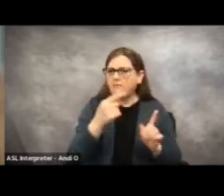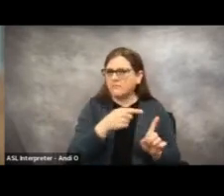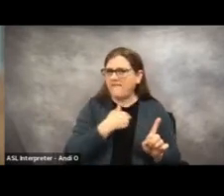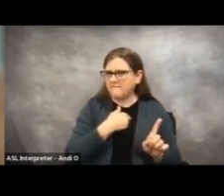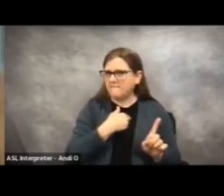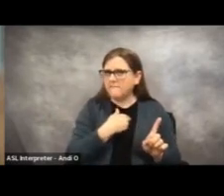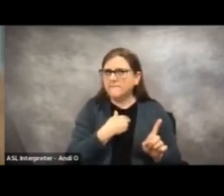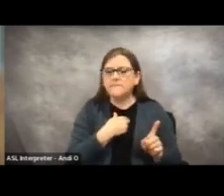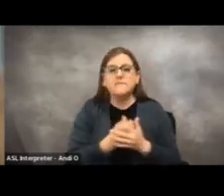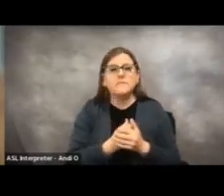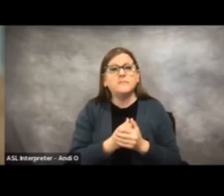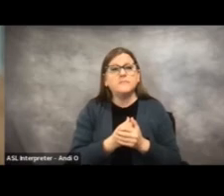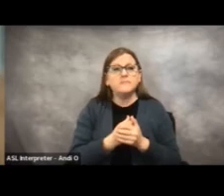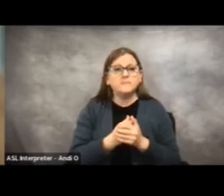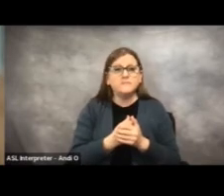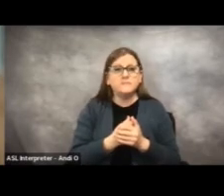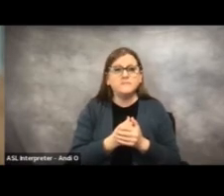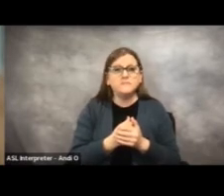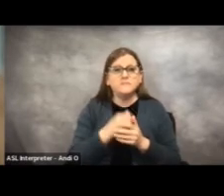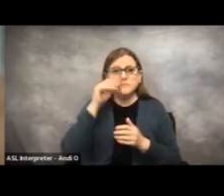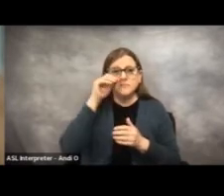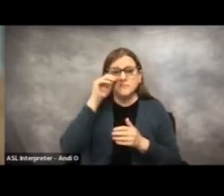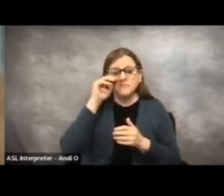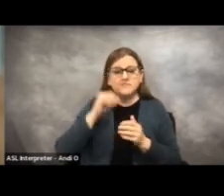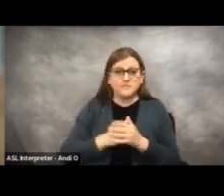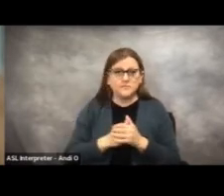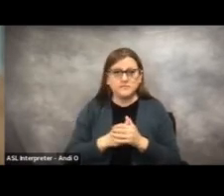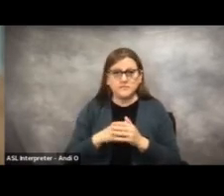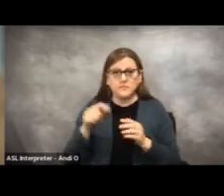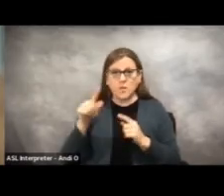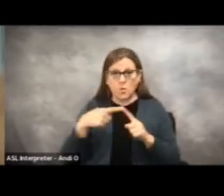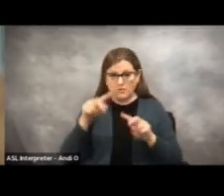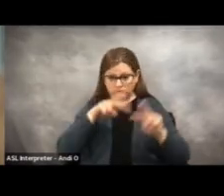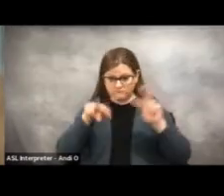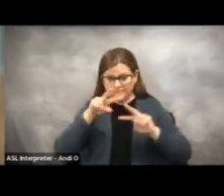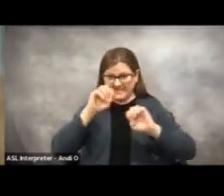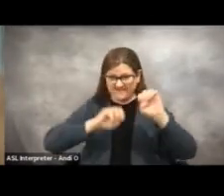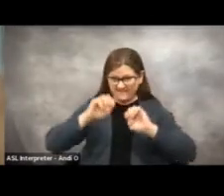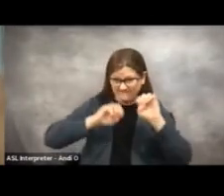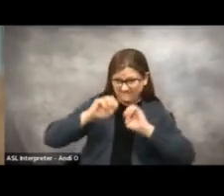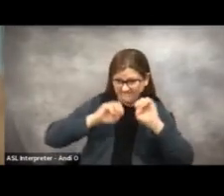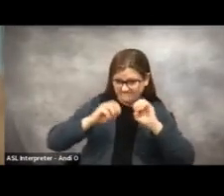slide please. In the process of evaluating and taking a scan of